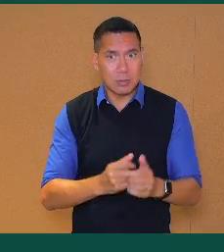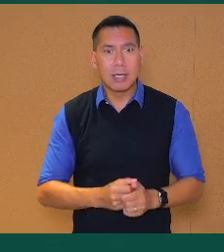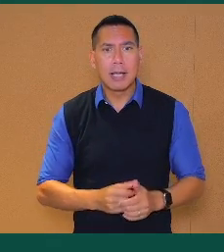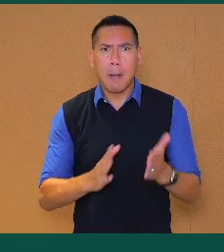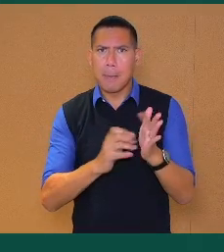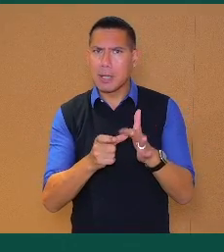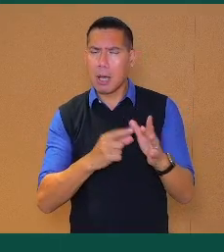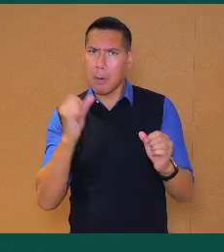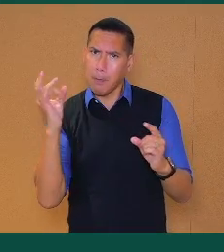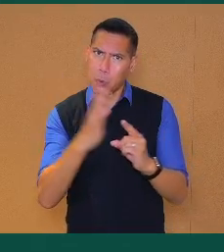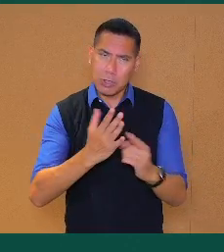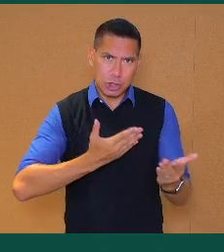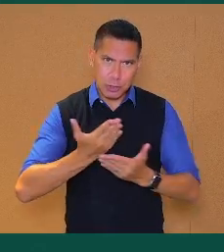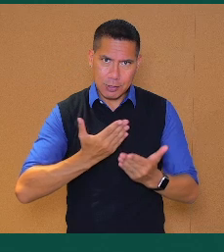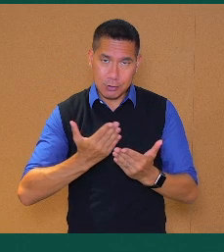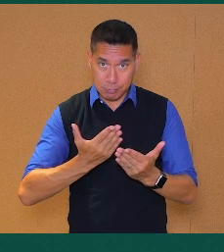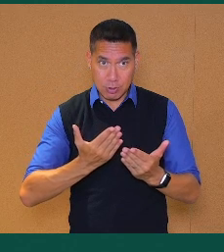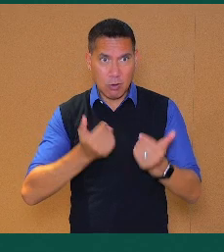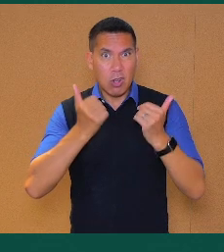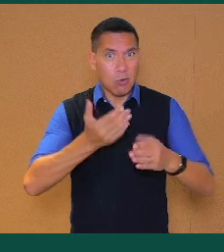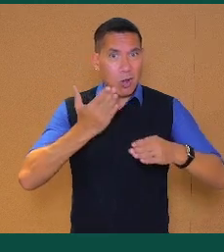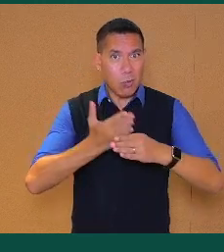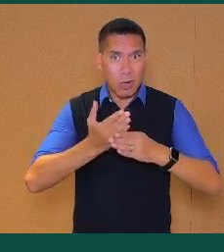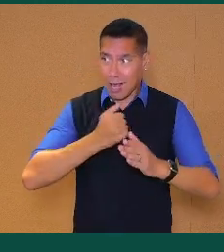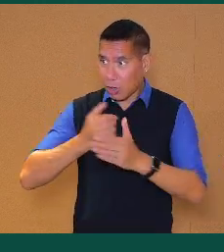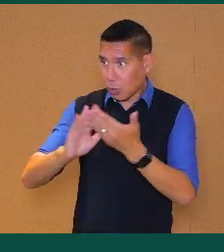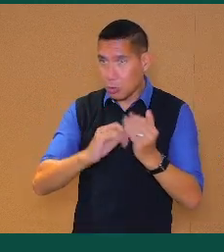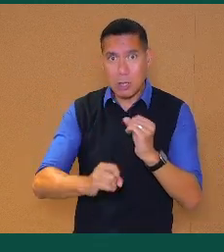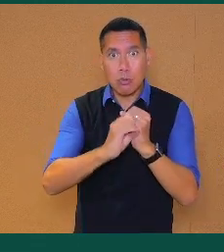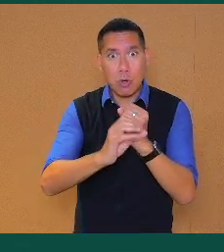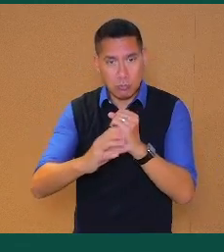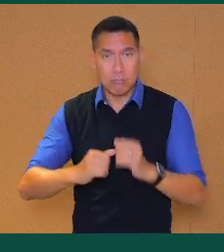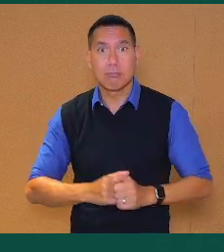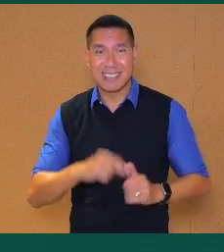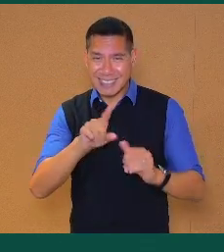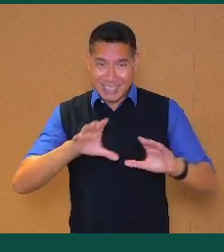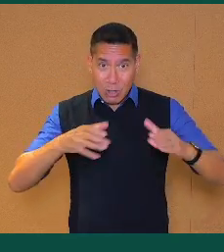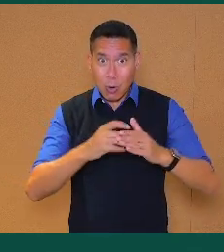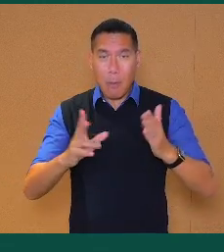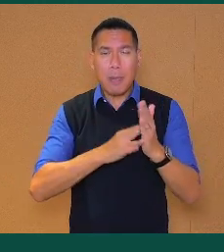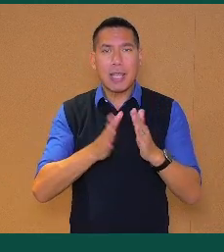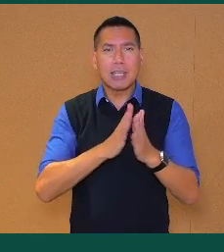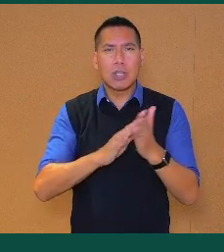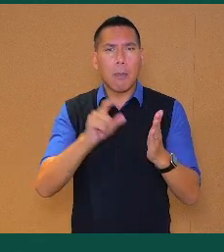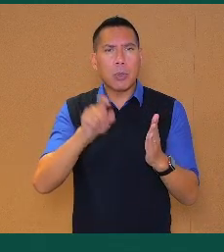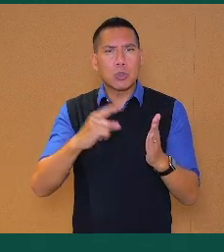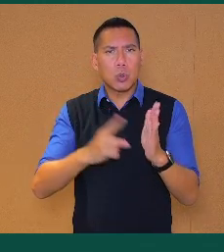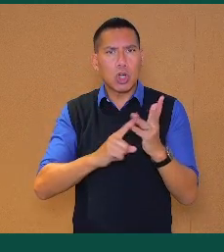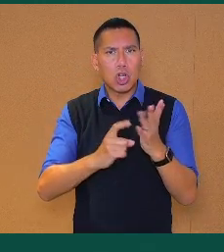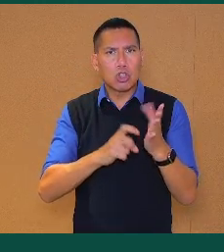The media provide a vital service in promoting the great work going on in our communities.